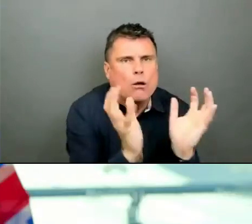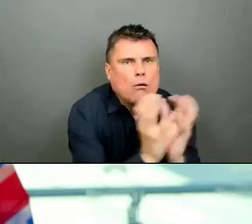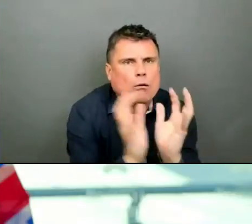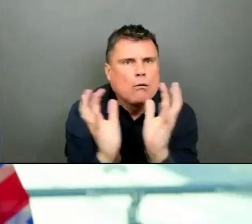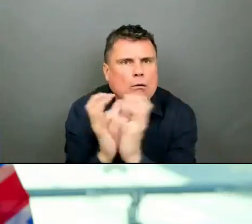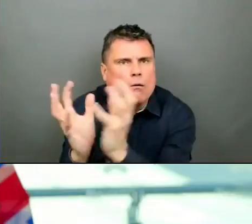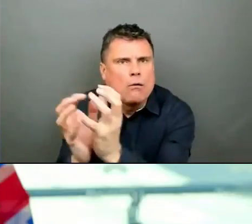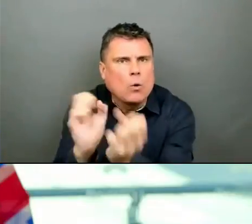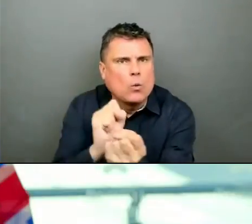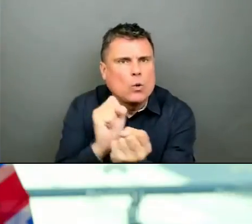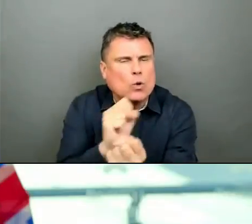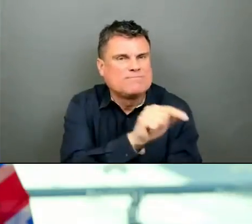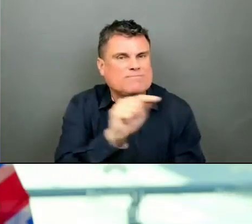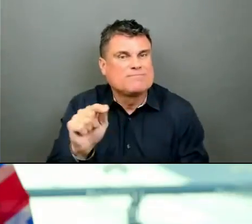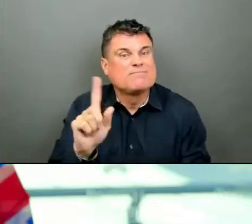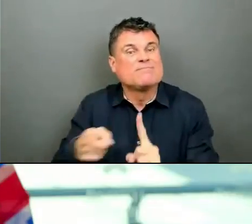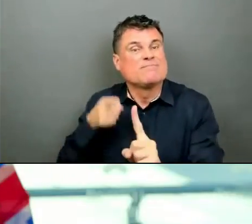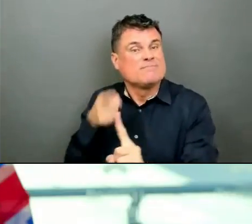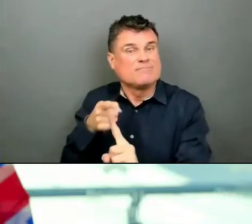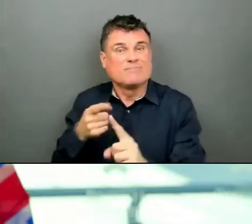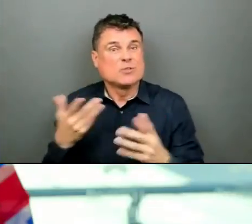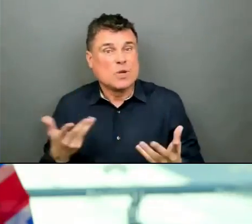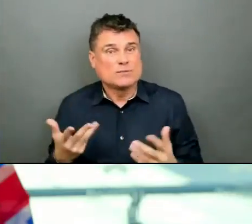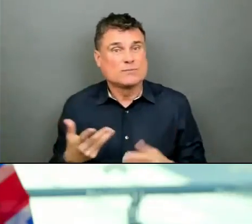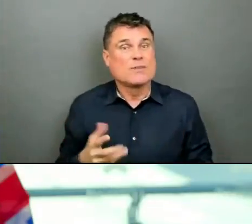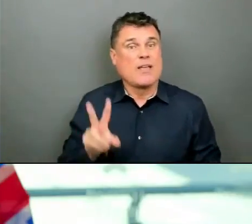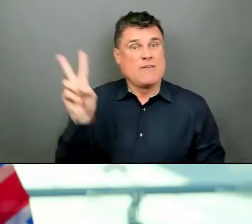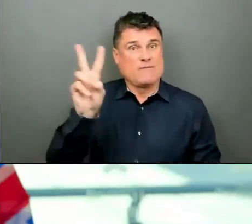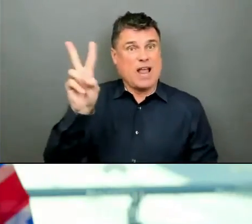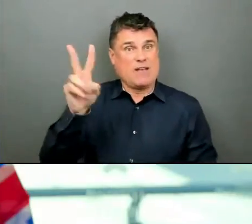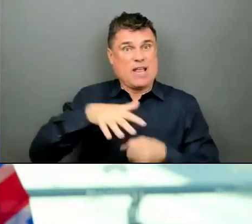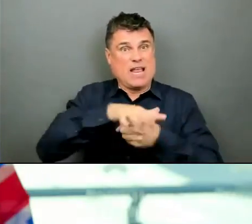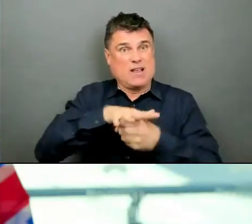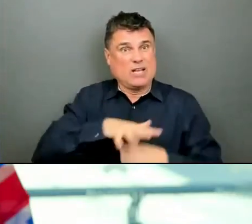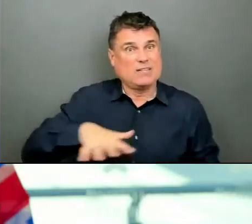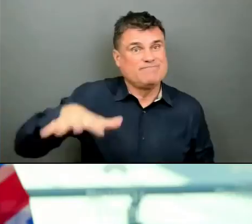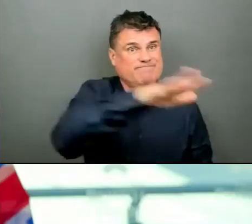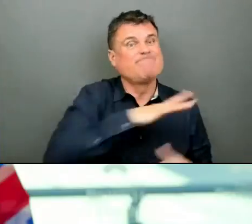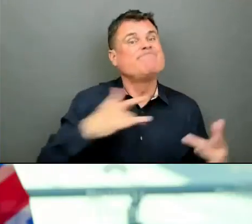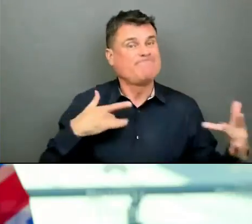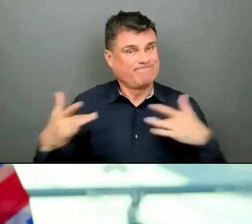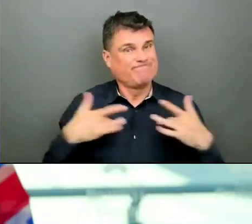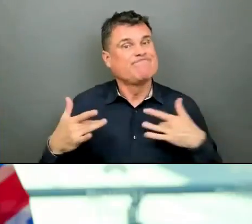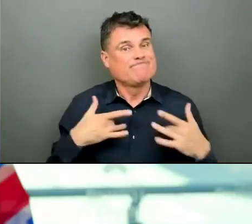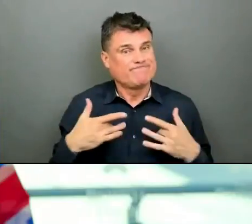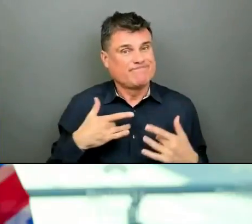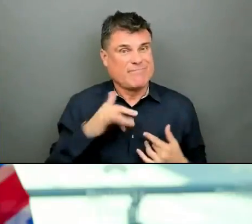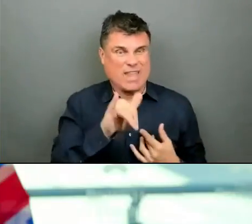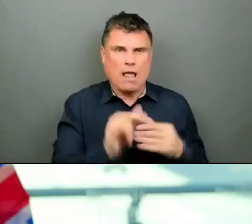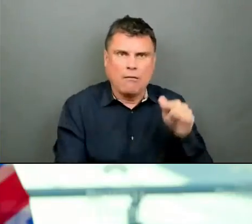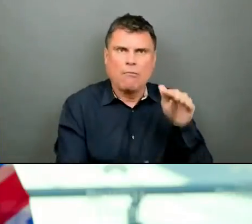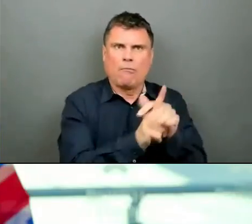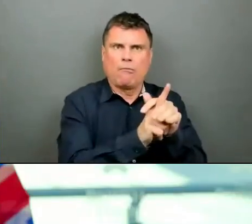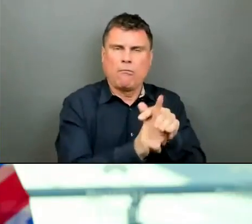particularly in the lower mainland CHT and they are driving some of the transmission